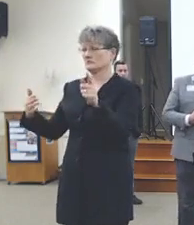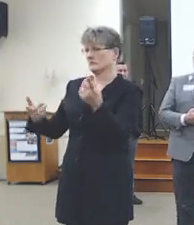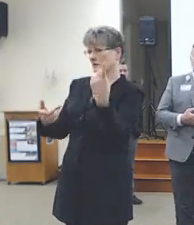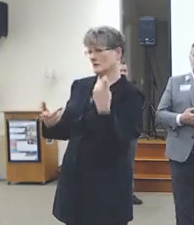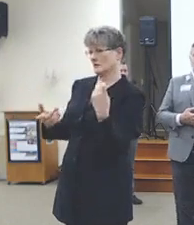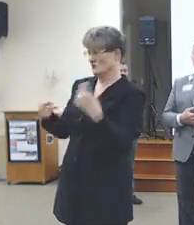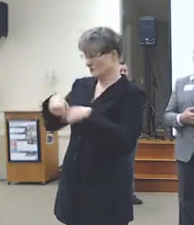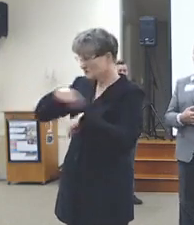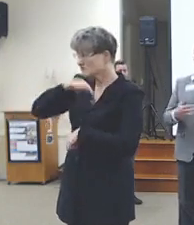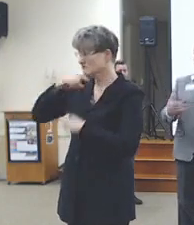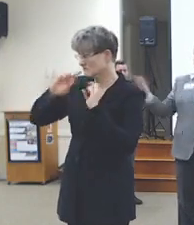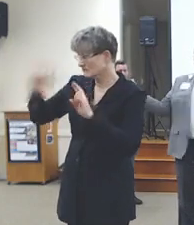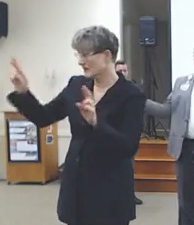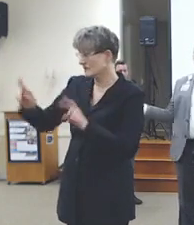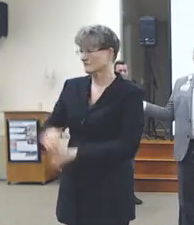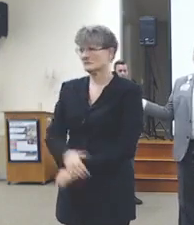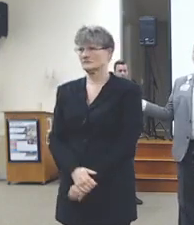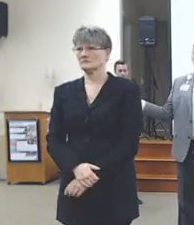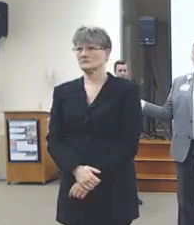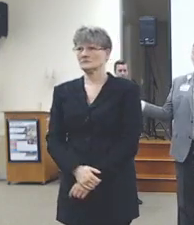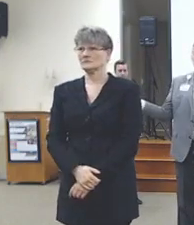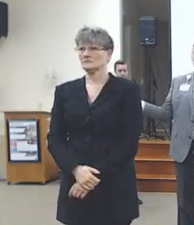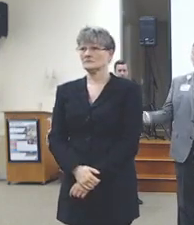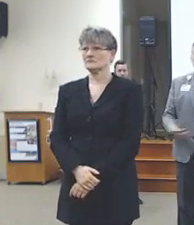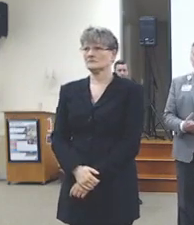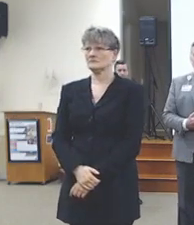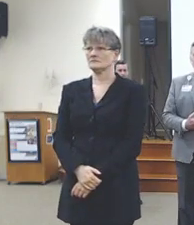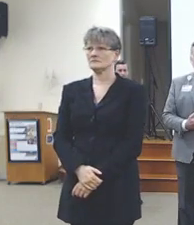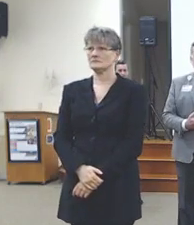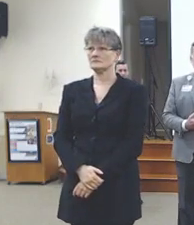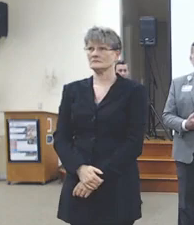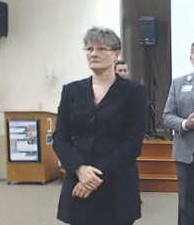I look at the folks in front of you I'd say we're